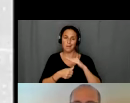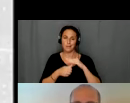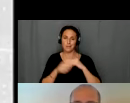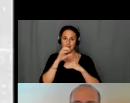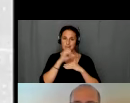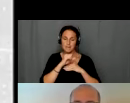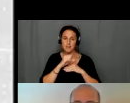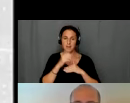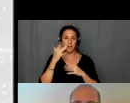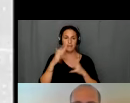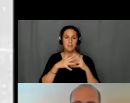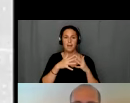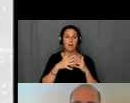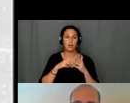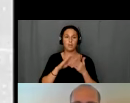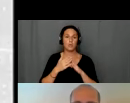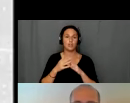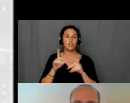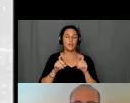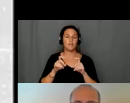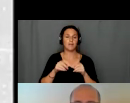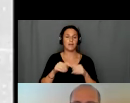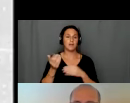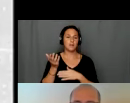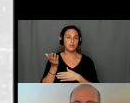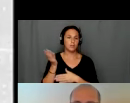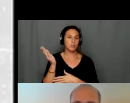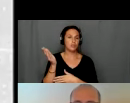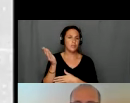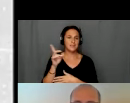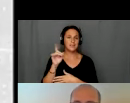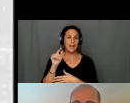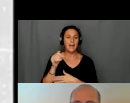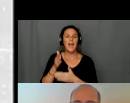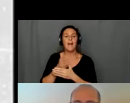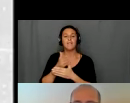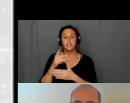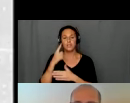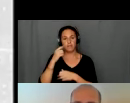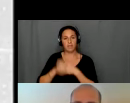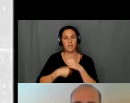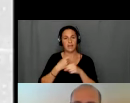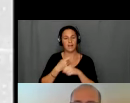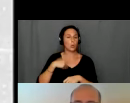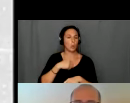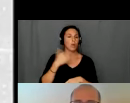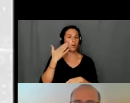community survey presents data as an average for the year and we know that the bulk of farm working